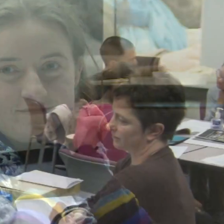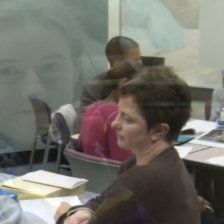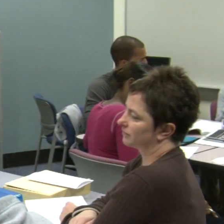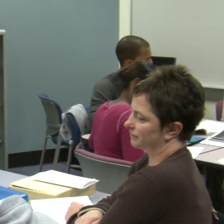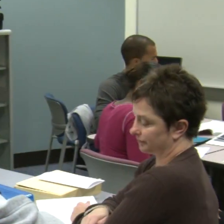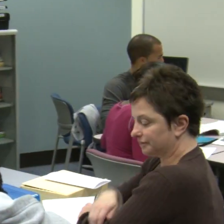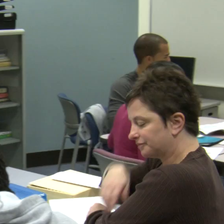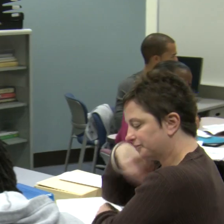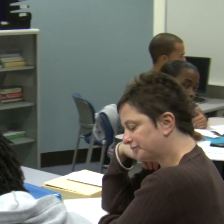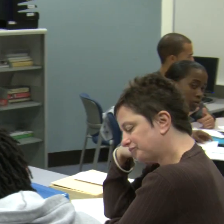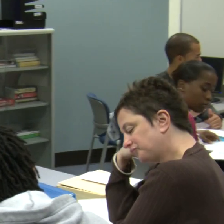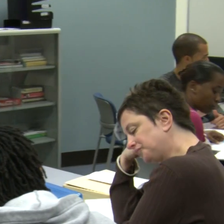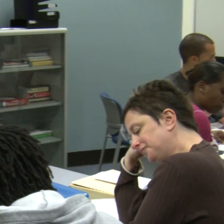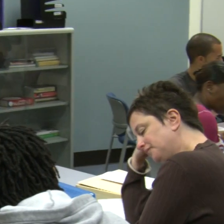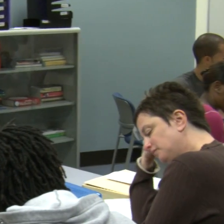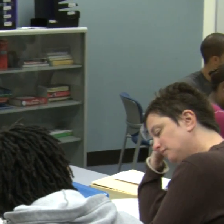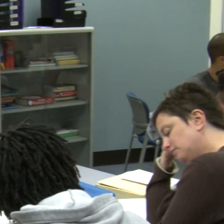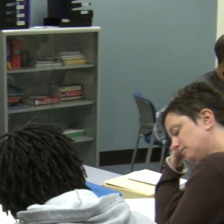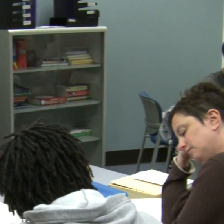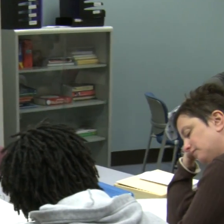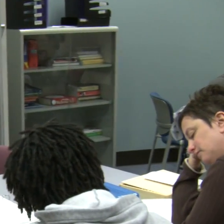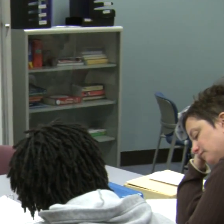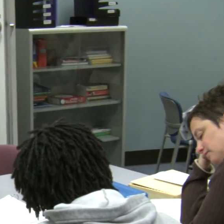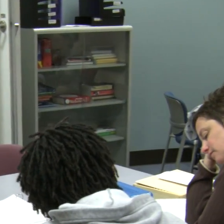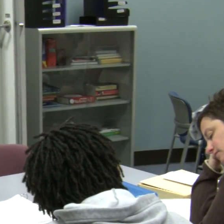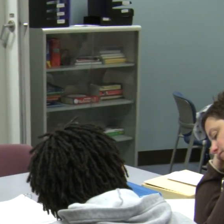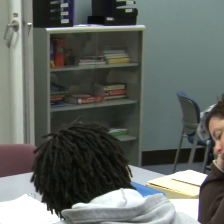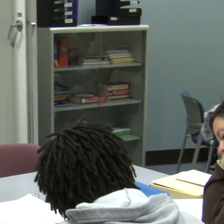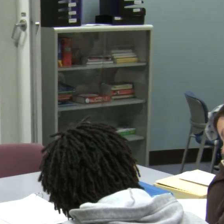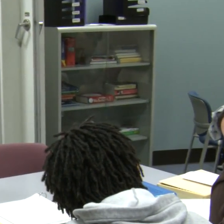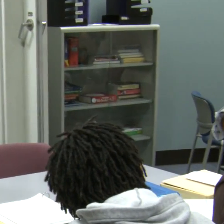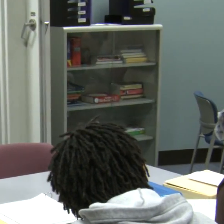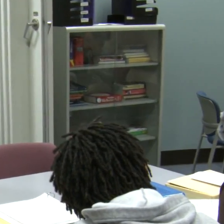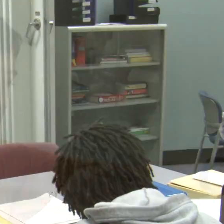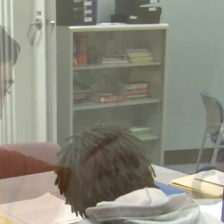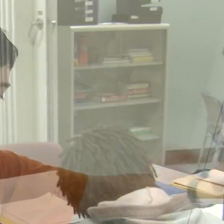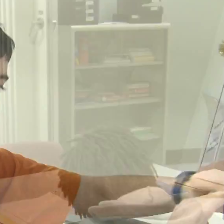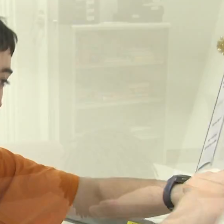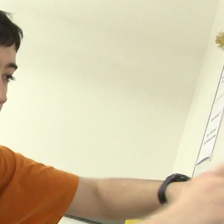Also, many deaf students receive out of classroom help from tutors.